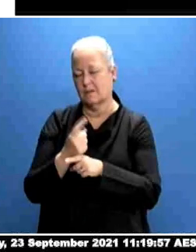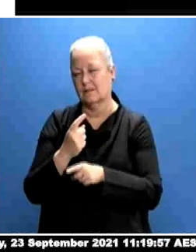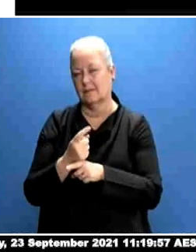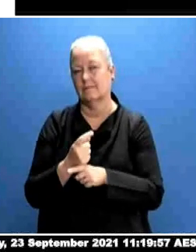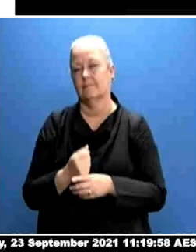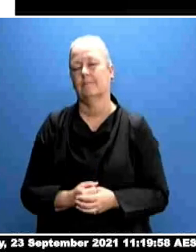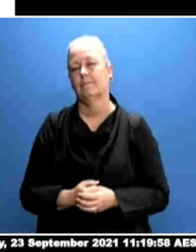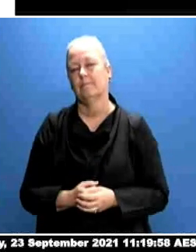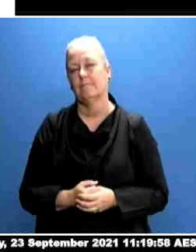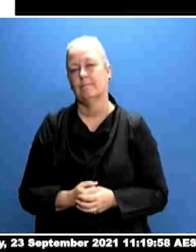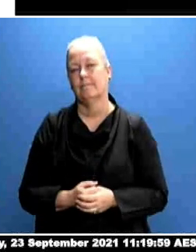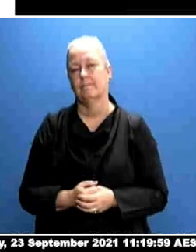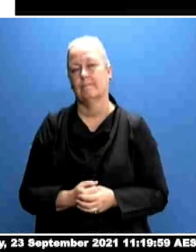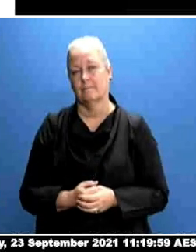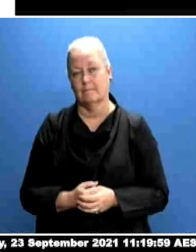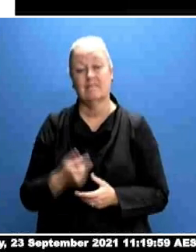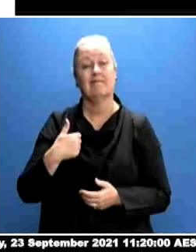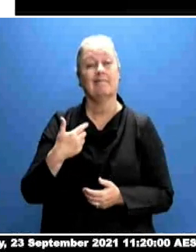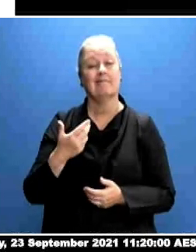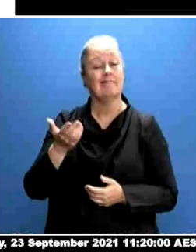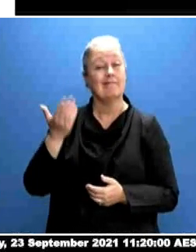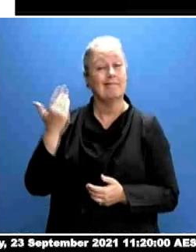from what we were looking at earlier in the report in that section